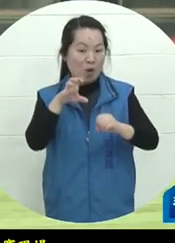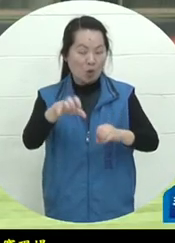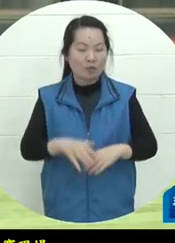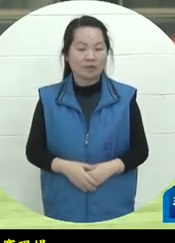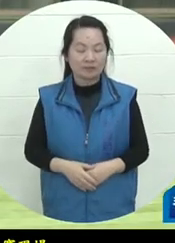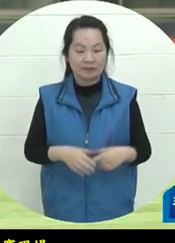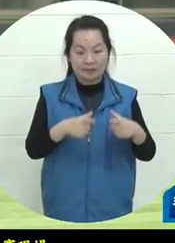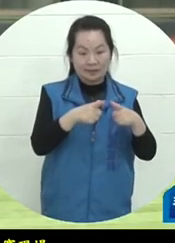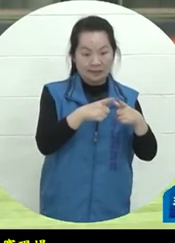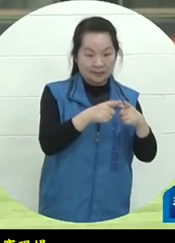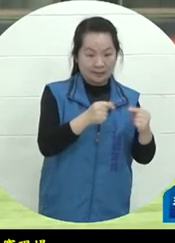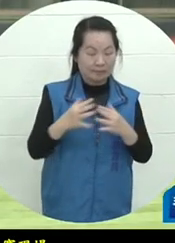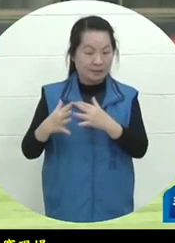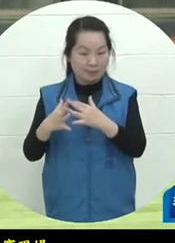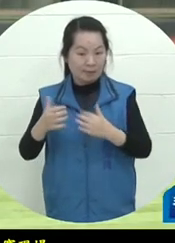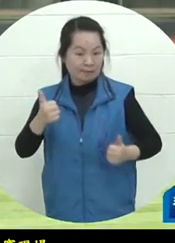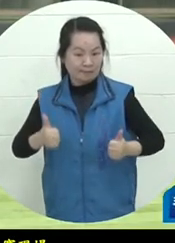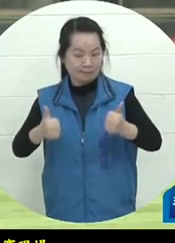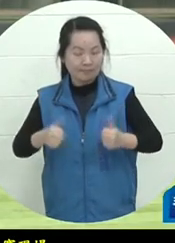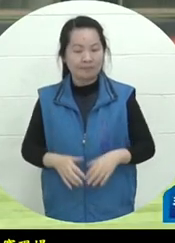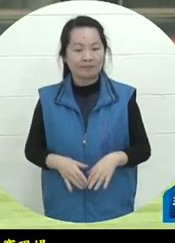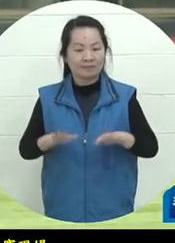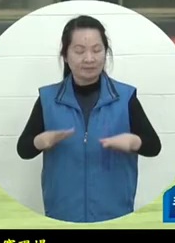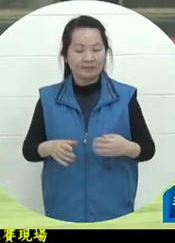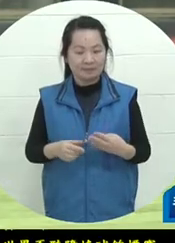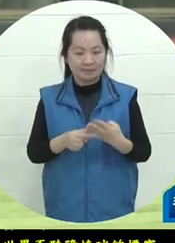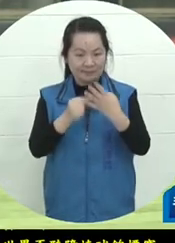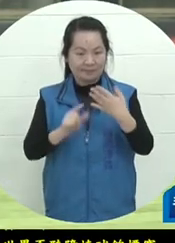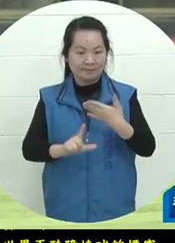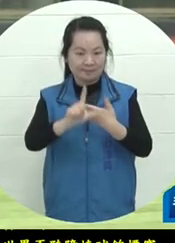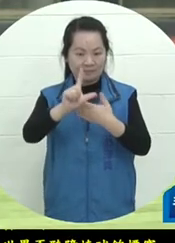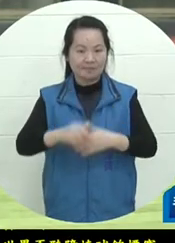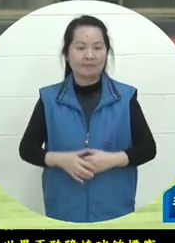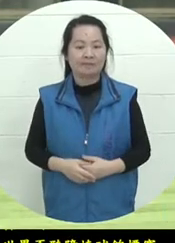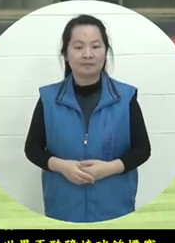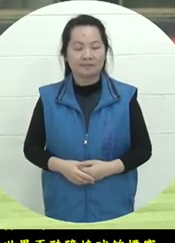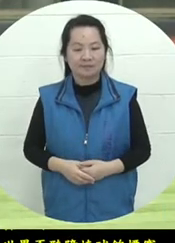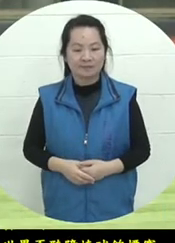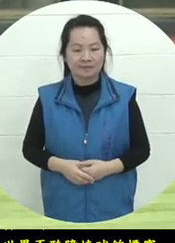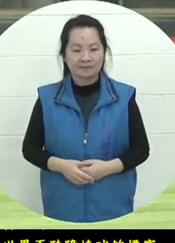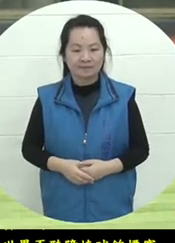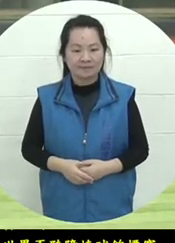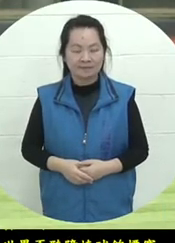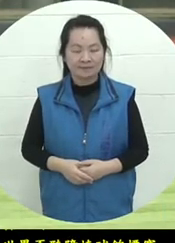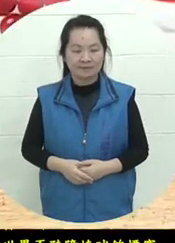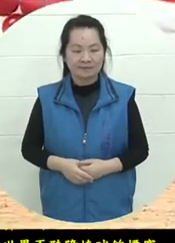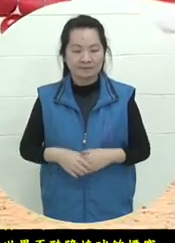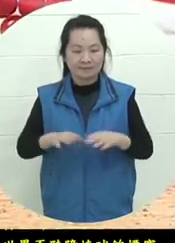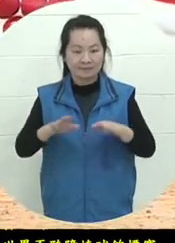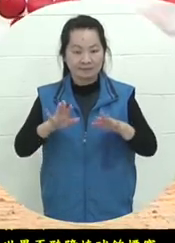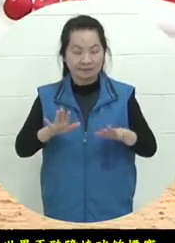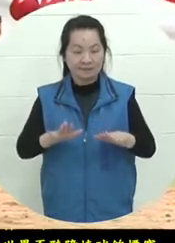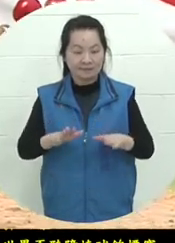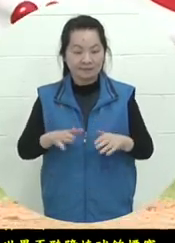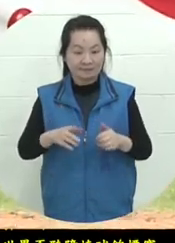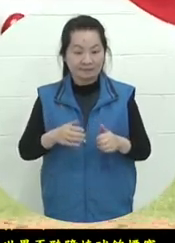The Japanese team and the United States played in the first half of the fourth inning. They are currently leading. Japan has